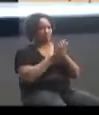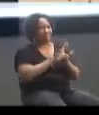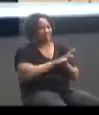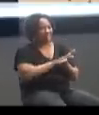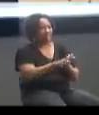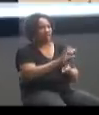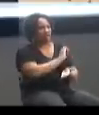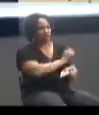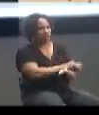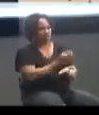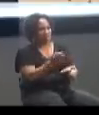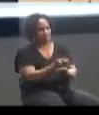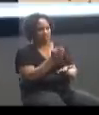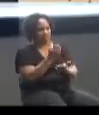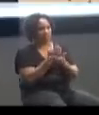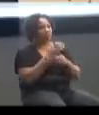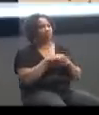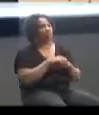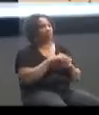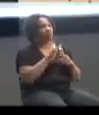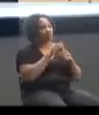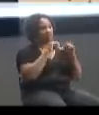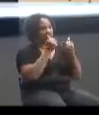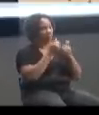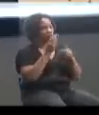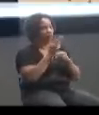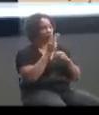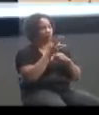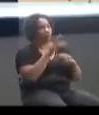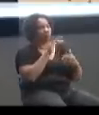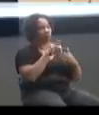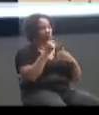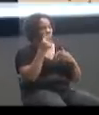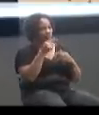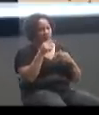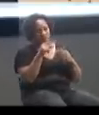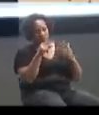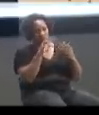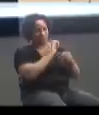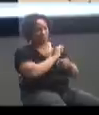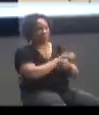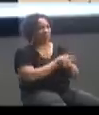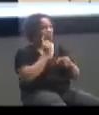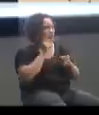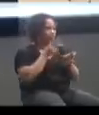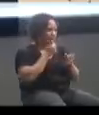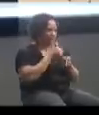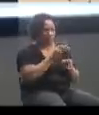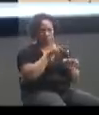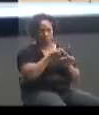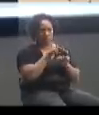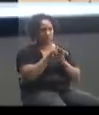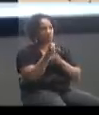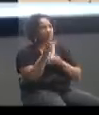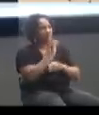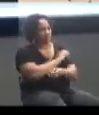A CLEAN ENERGY ECONOMY. AGENCIES CAN USE THAT TO STREAMLINE AND ACCELERATE PROCUREMENT FOR PROFESSIONAL ENERGY SERVICES WHICH CAN HELP